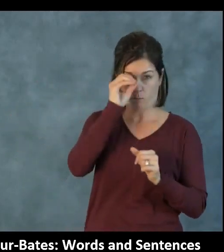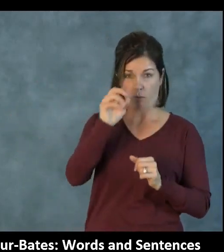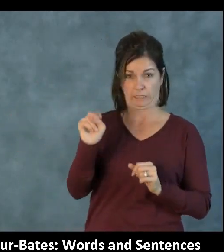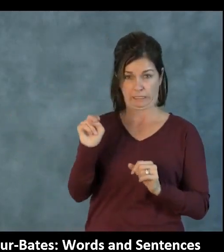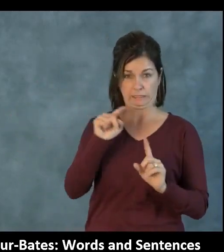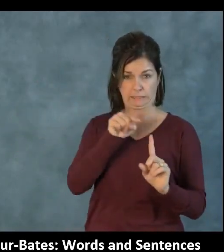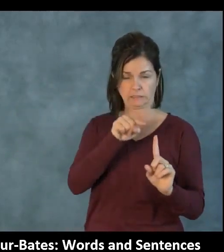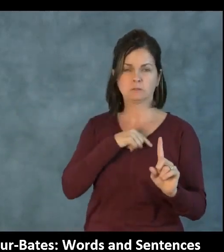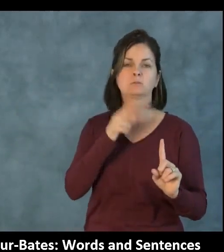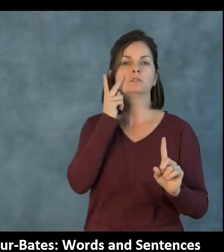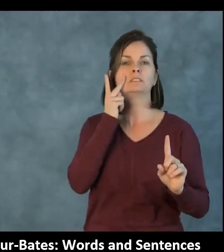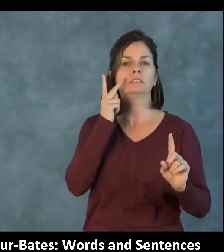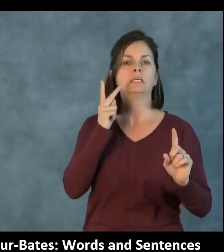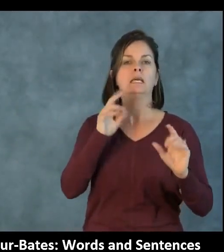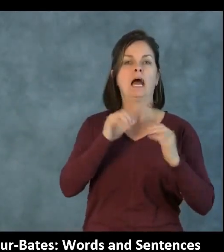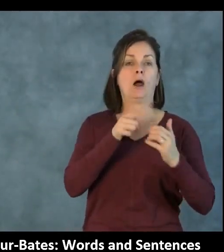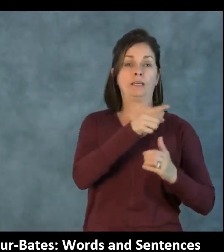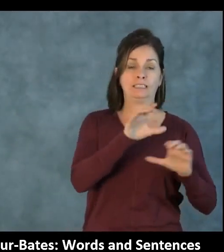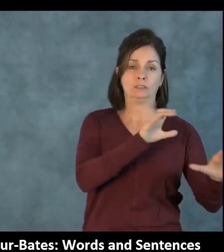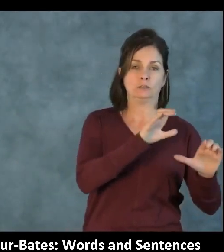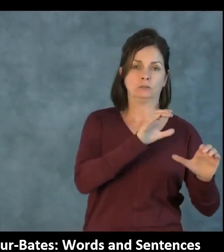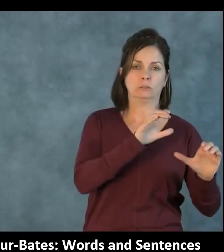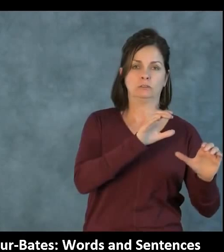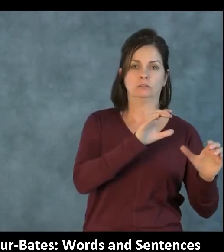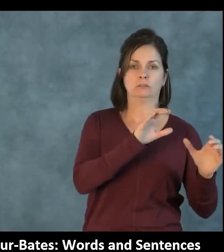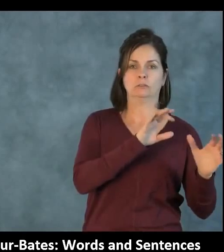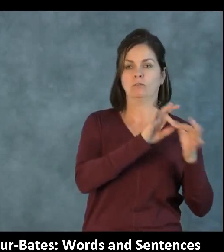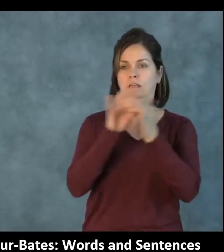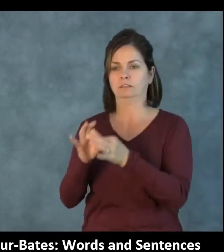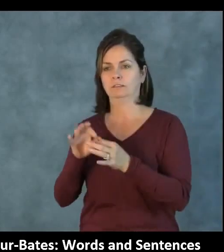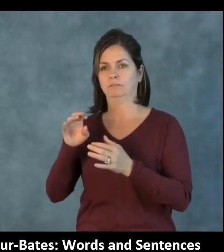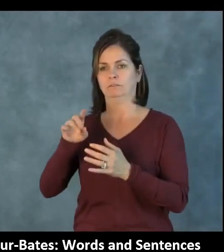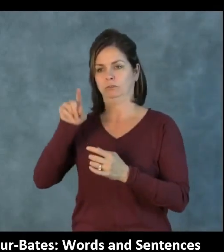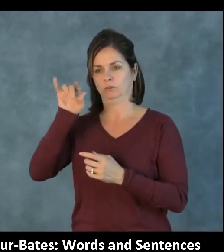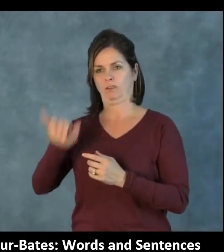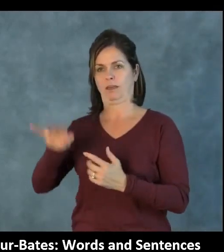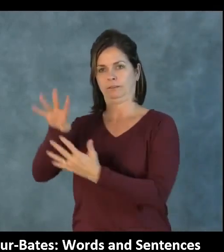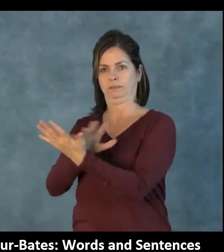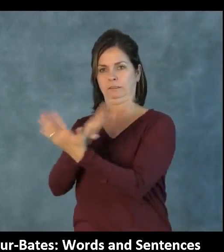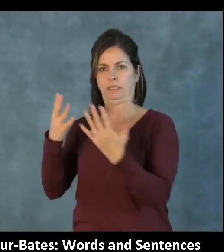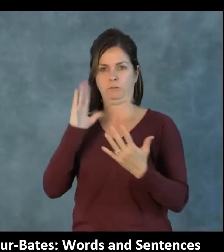he's doing relative to these tables